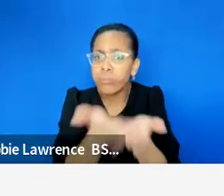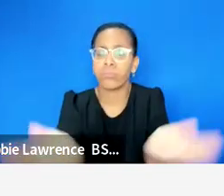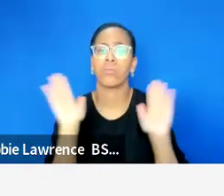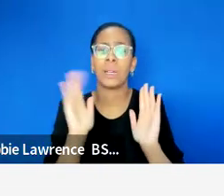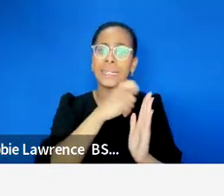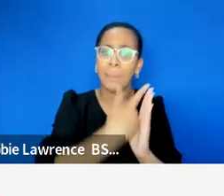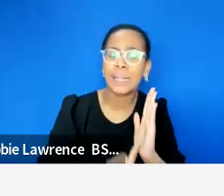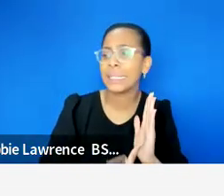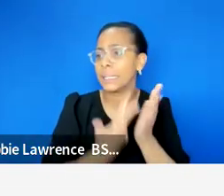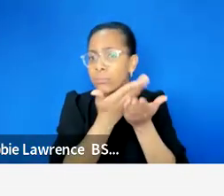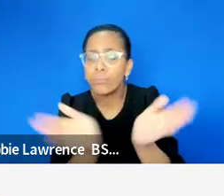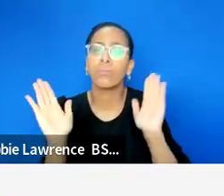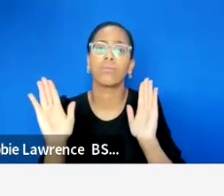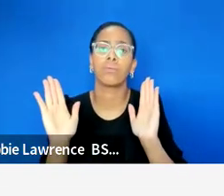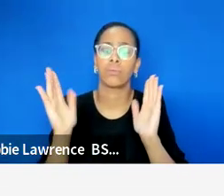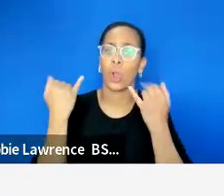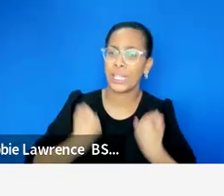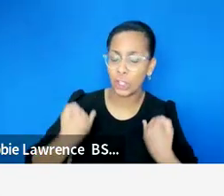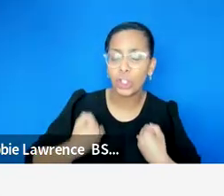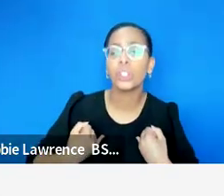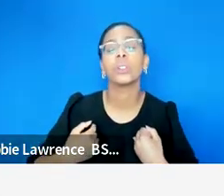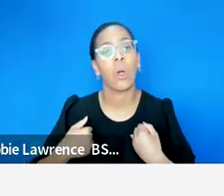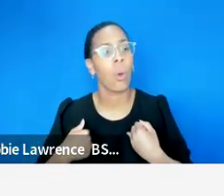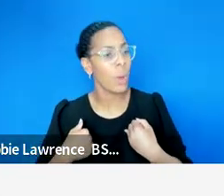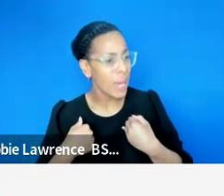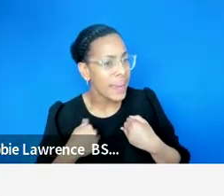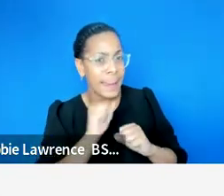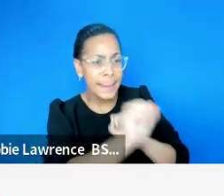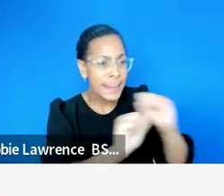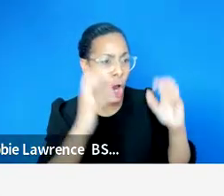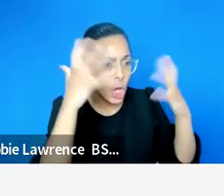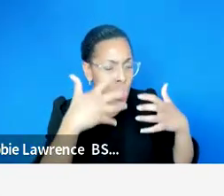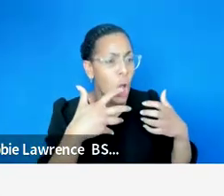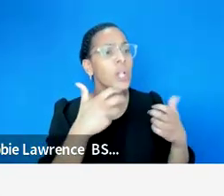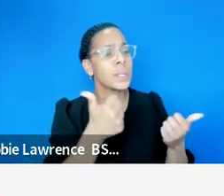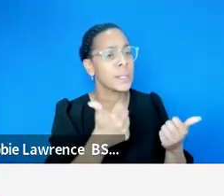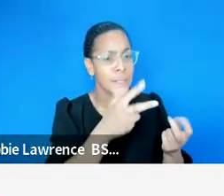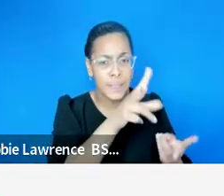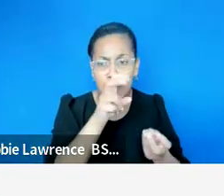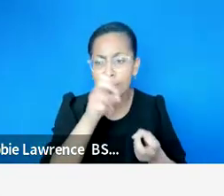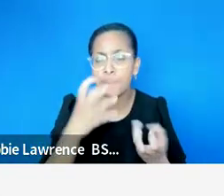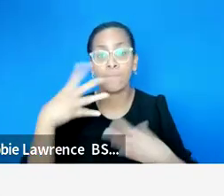So it was listening to colleagues' concerns and also working collaboratively with them and consulting them at